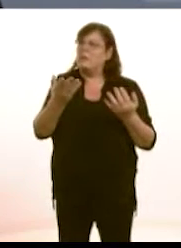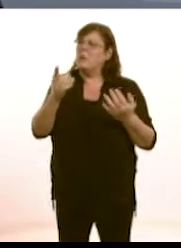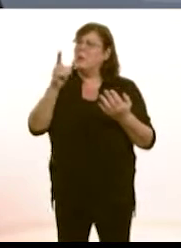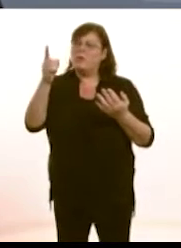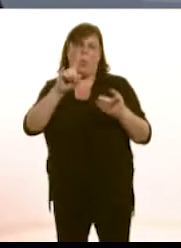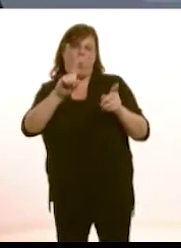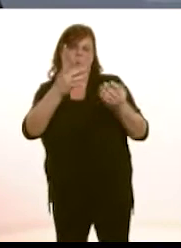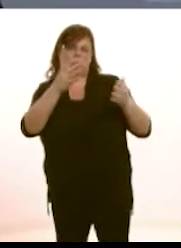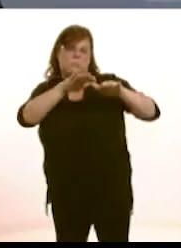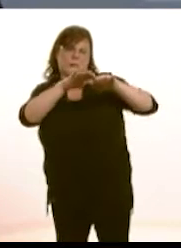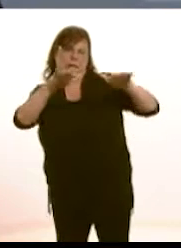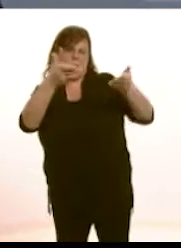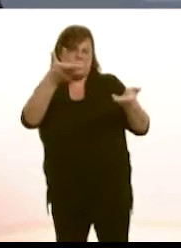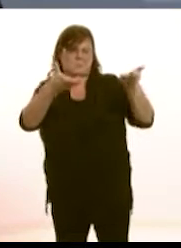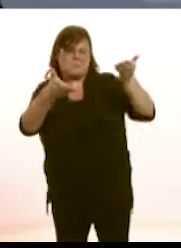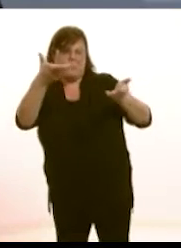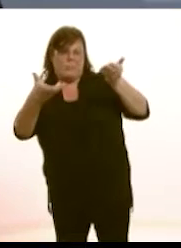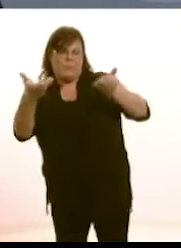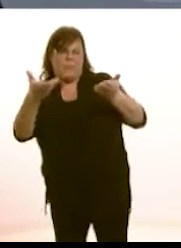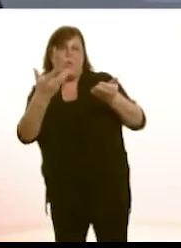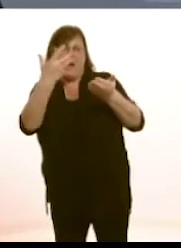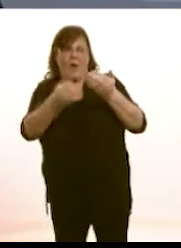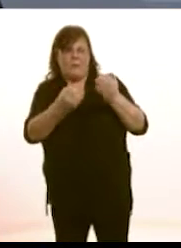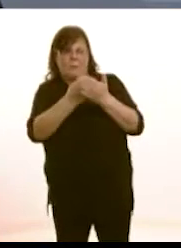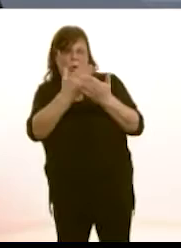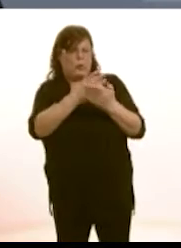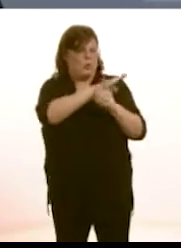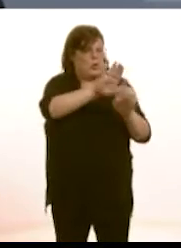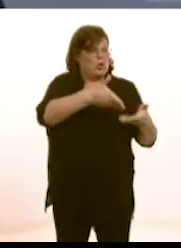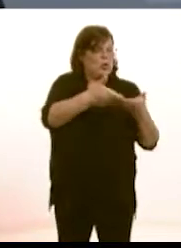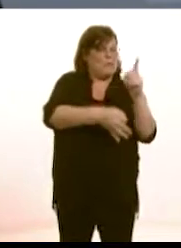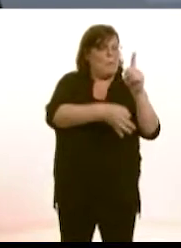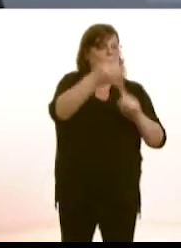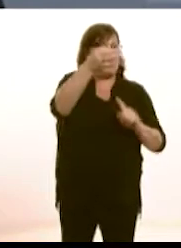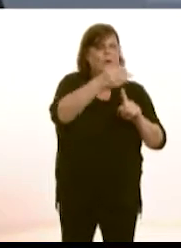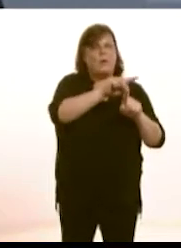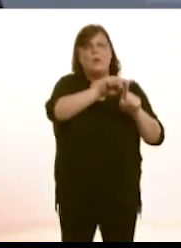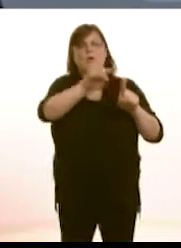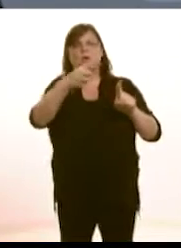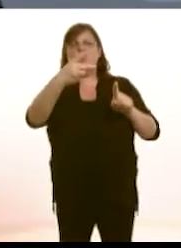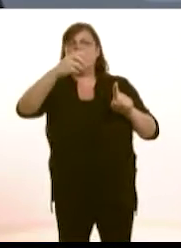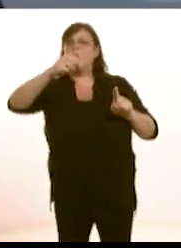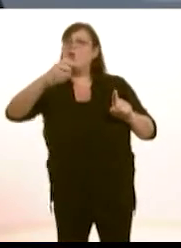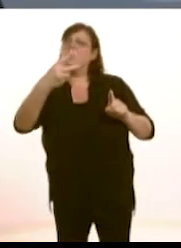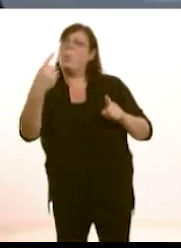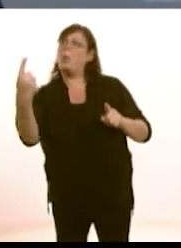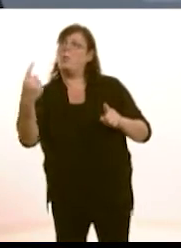will you now put in place to improve accessibility by 2021, given that youíve published no targets